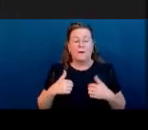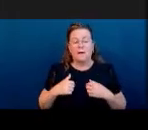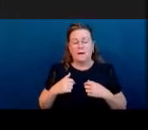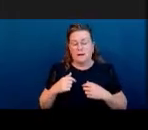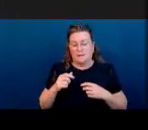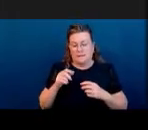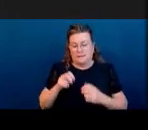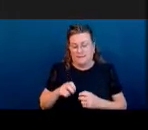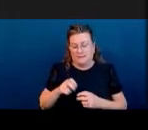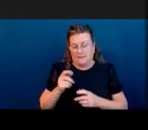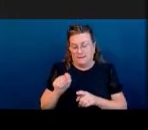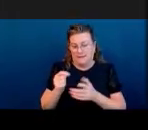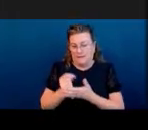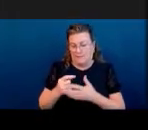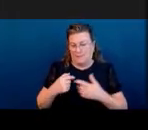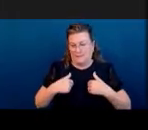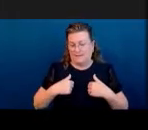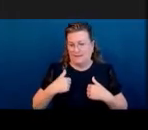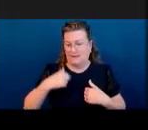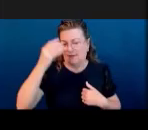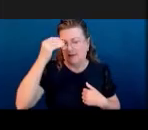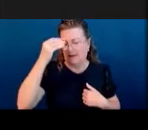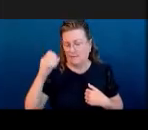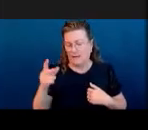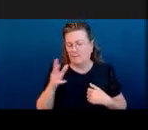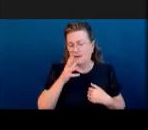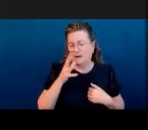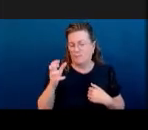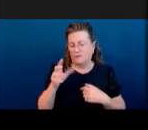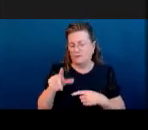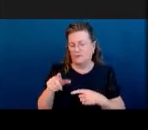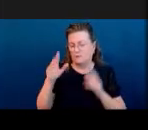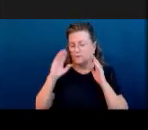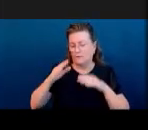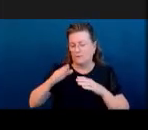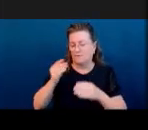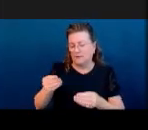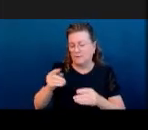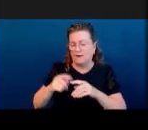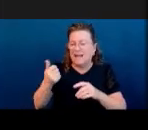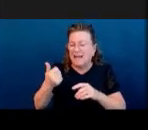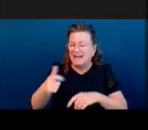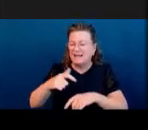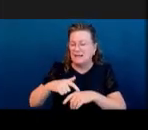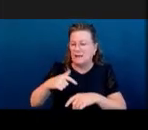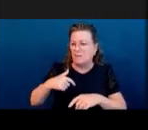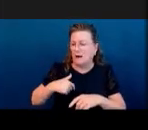therapist, thinking, okay, mom wants me to work on feeding, but every time I do anything related to food, he runs away from me.